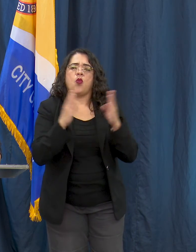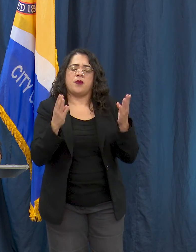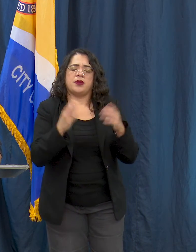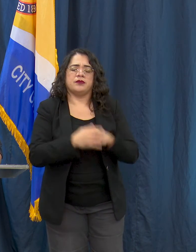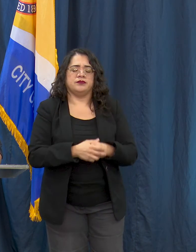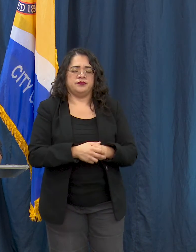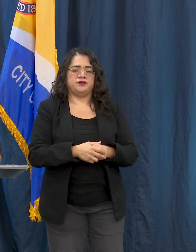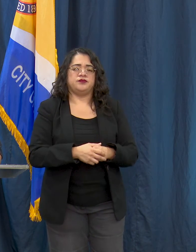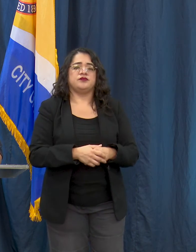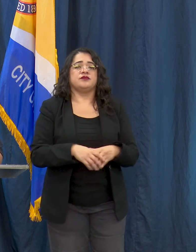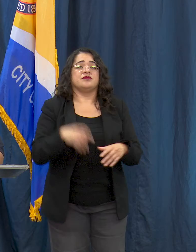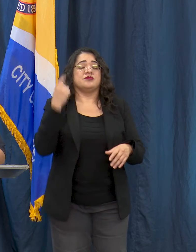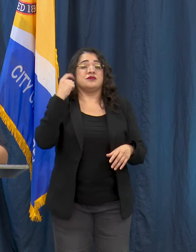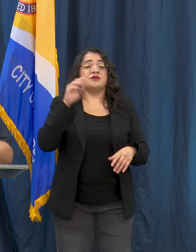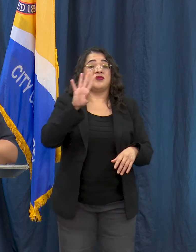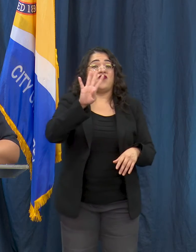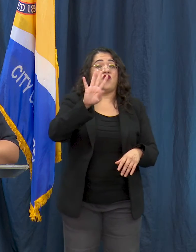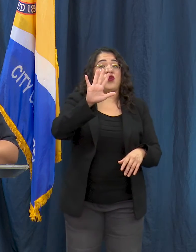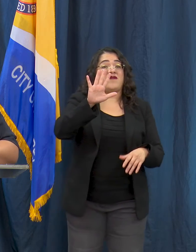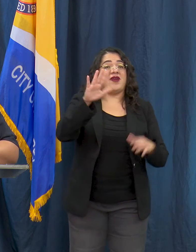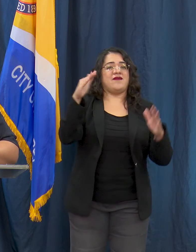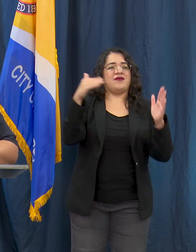is